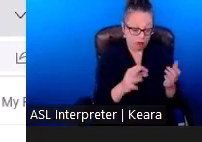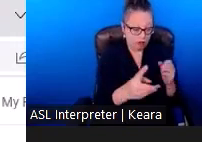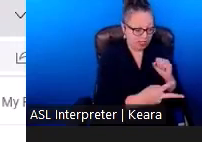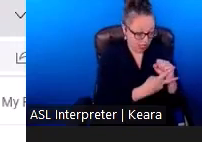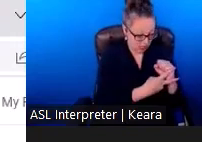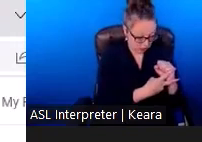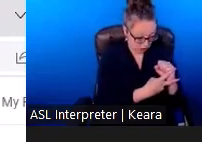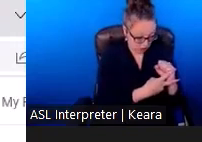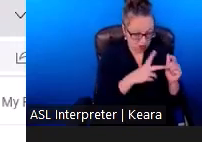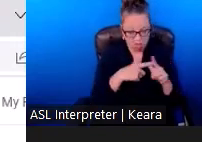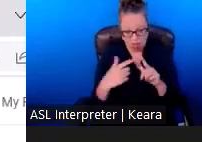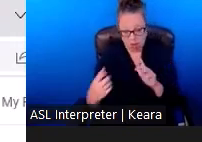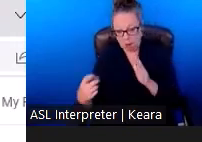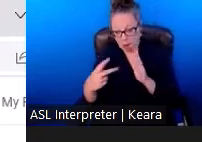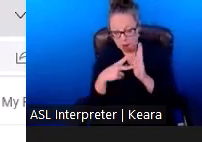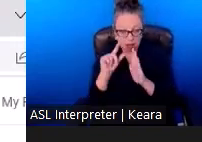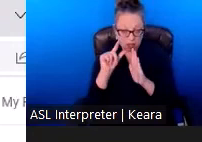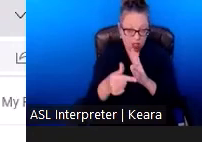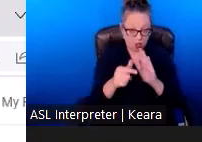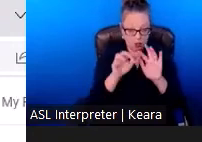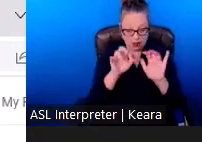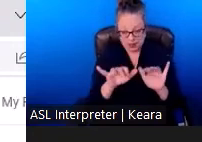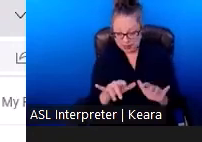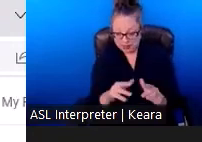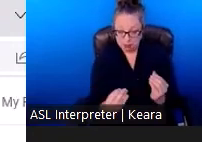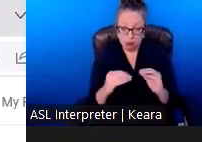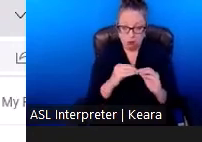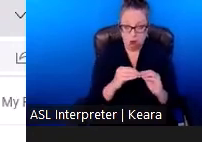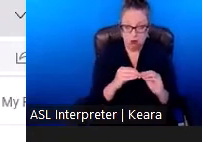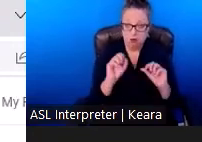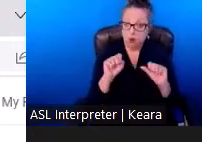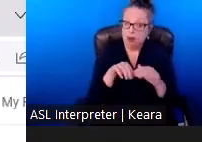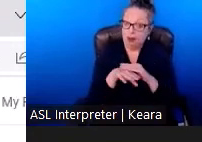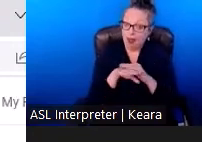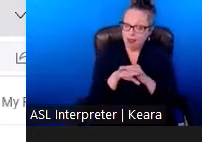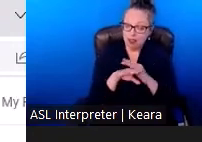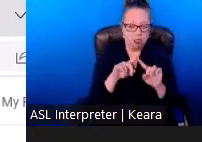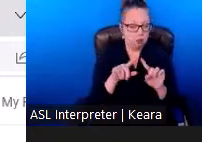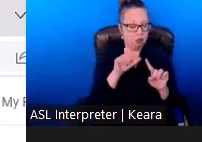be there for you. You can also access, but not edit, your submitted